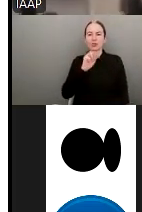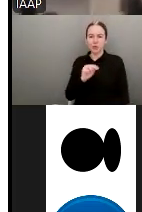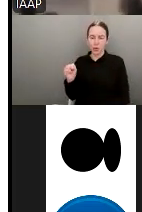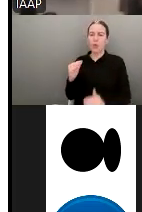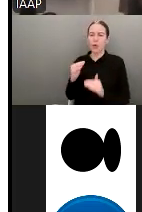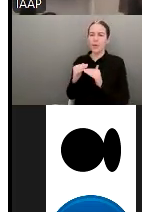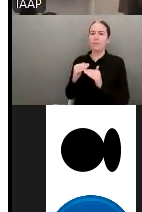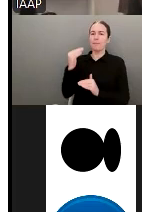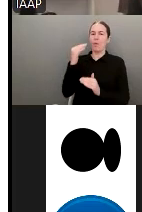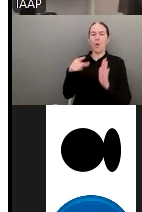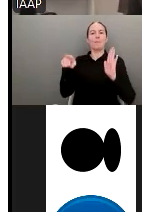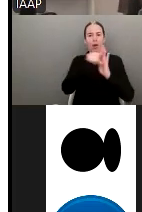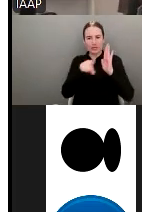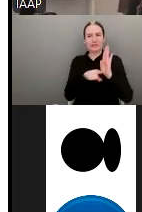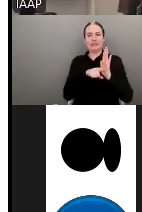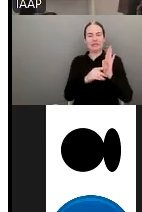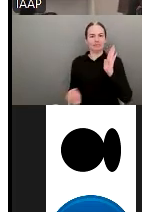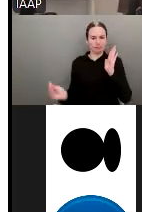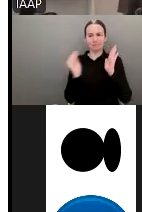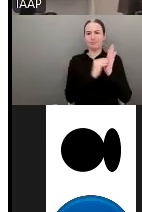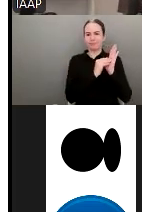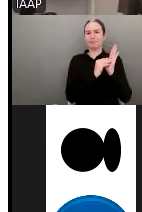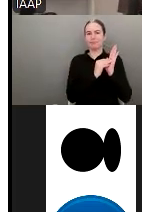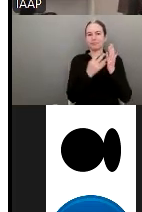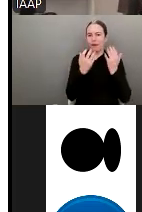And you kind of it was a very interesting, service